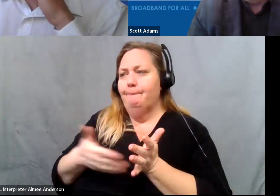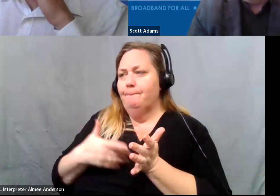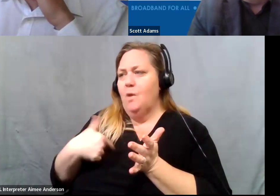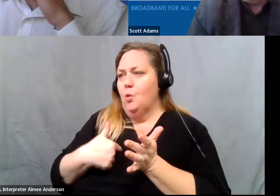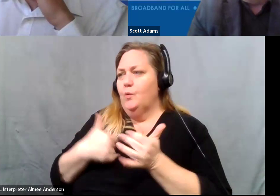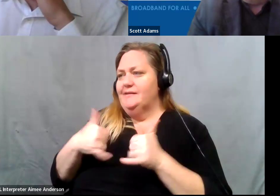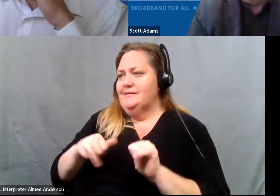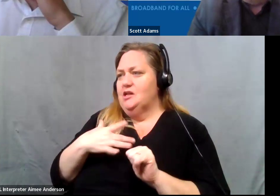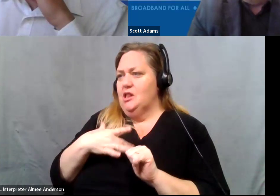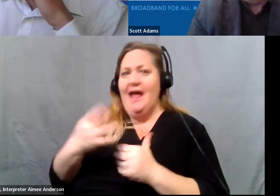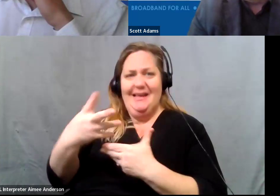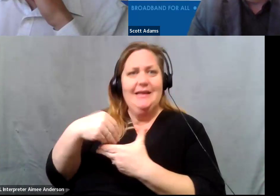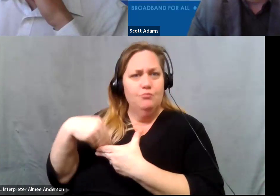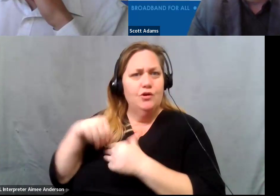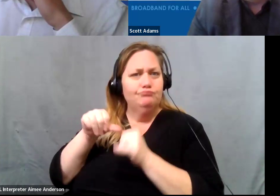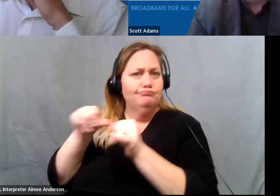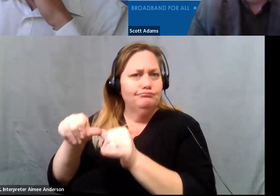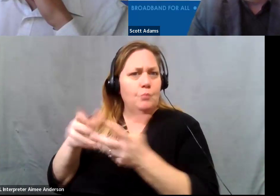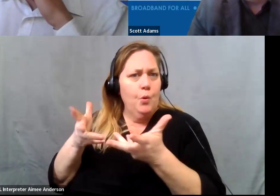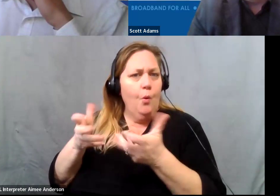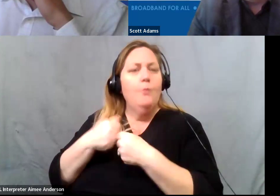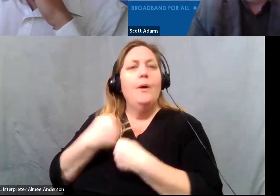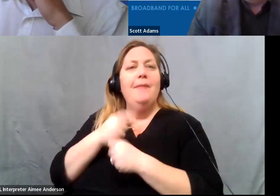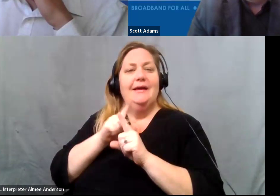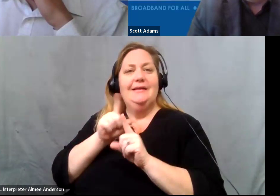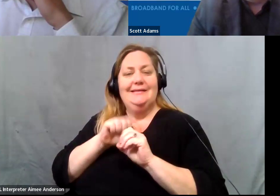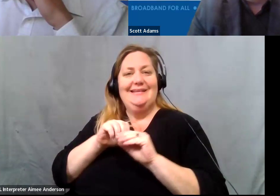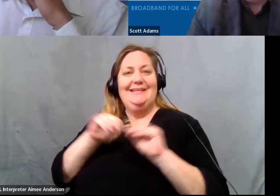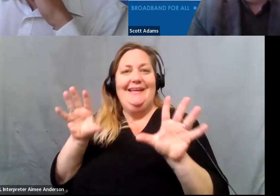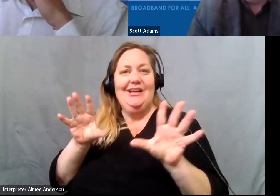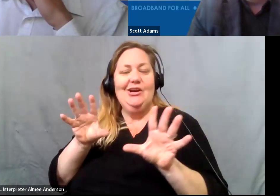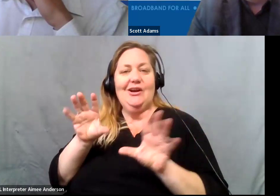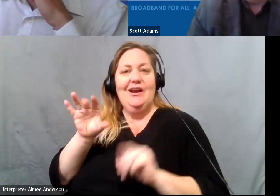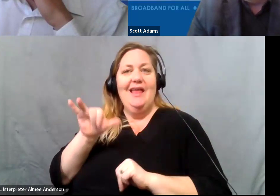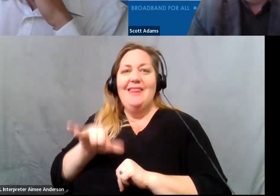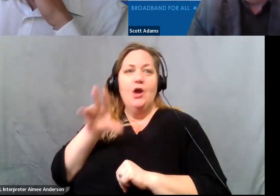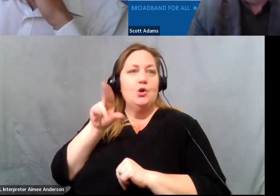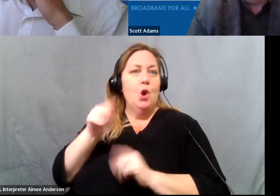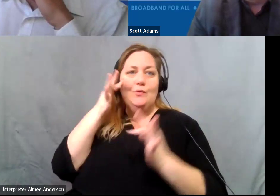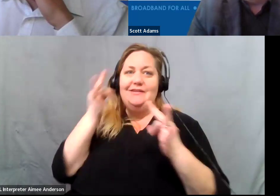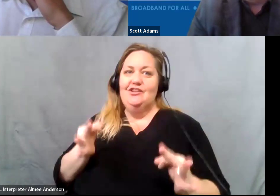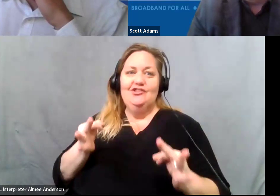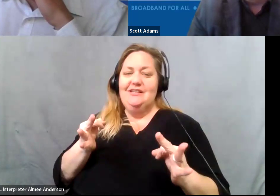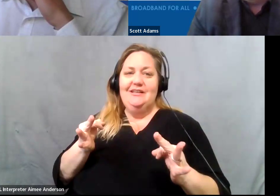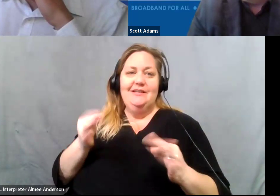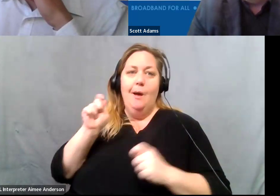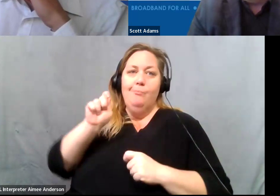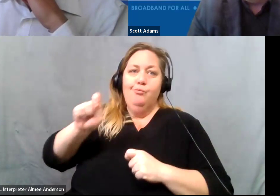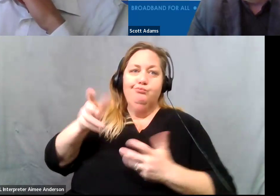input on. And we want to make it clear that no decisions have been made on, you know,